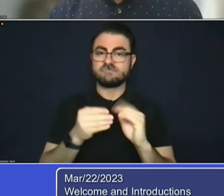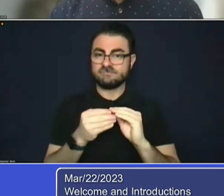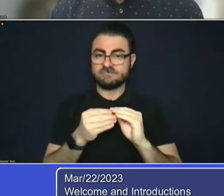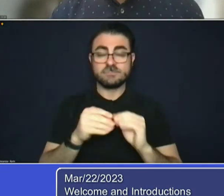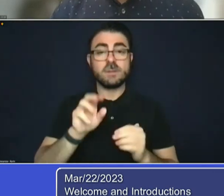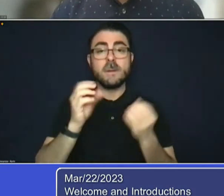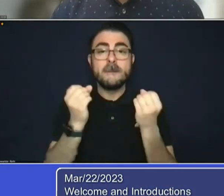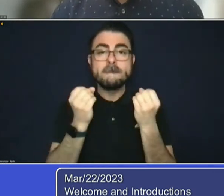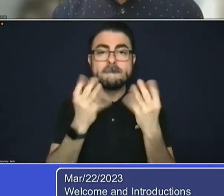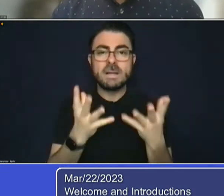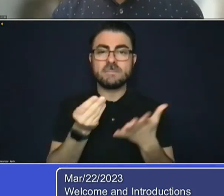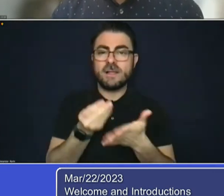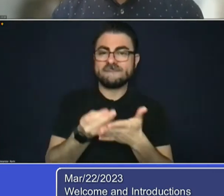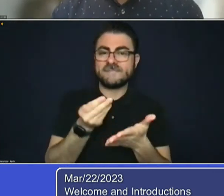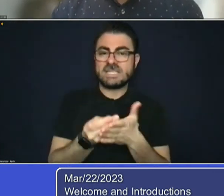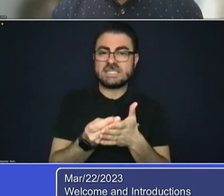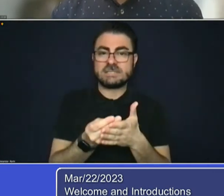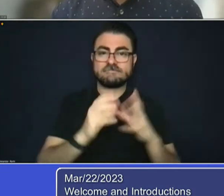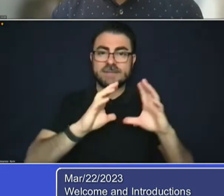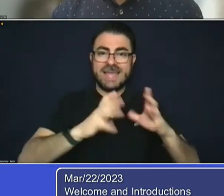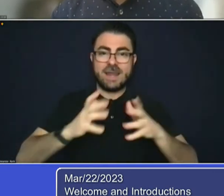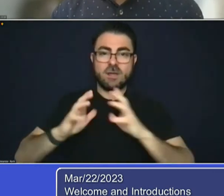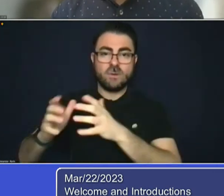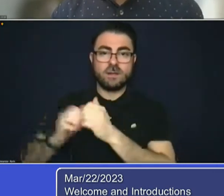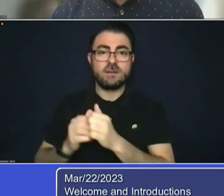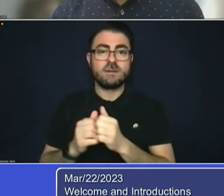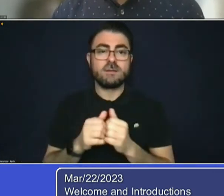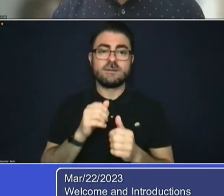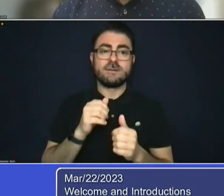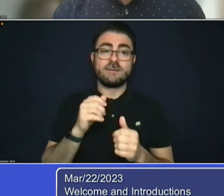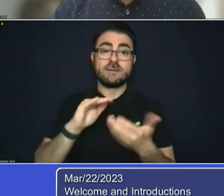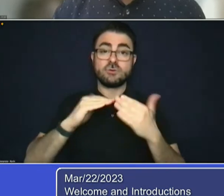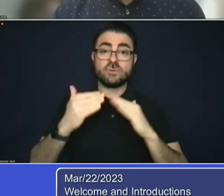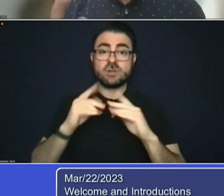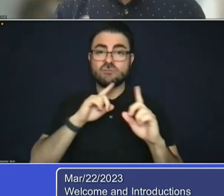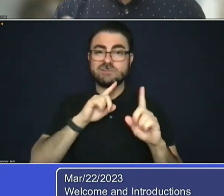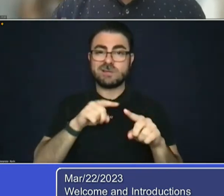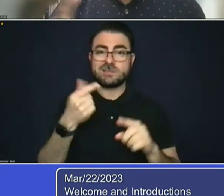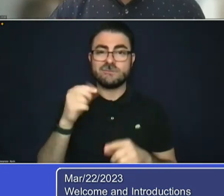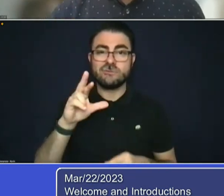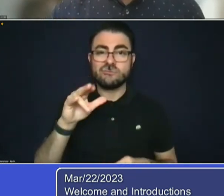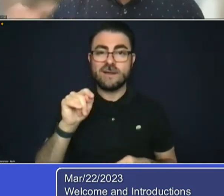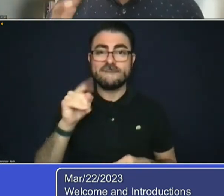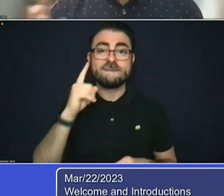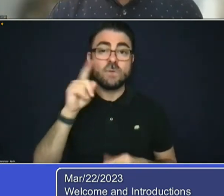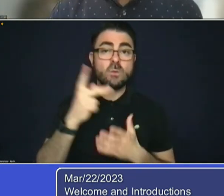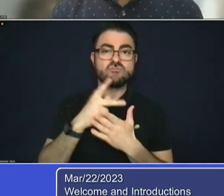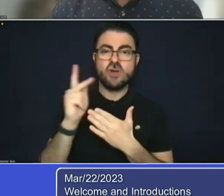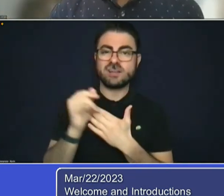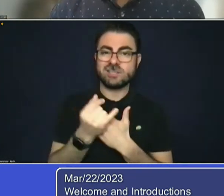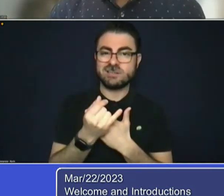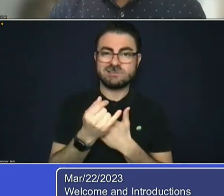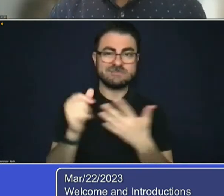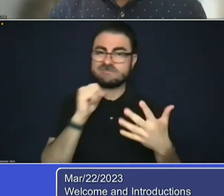AND THEN THERE'S THIS CATCH ALL, OUR MULTIPLE FUNDING CATEGORIES THIS IS MEANT TO CAPTURE